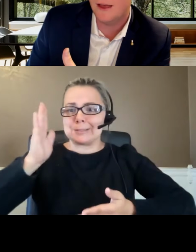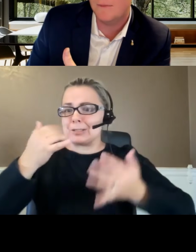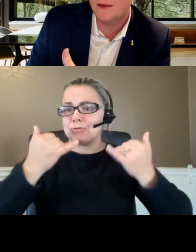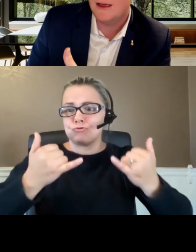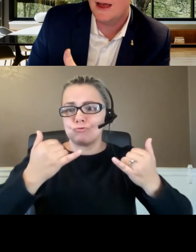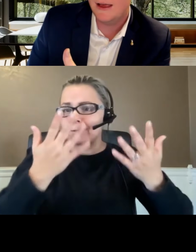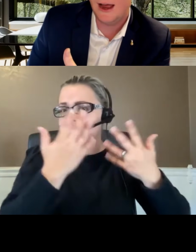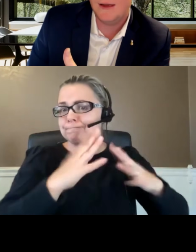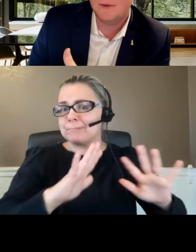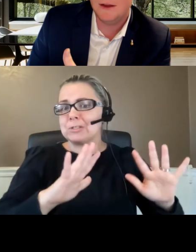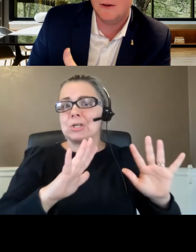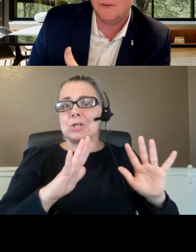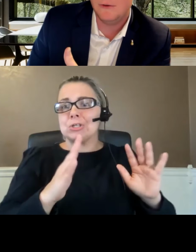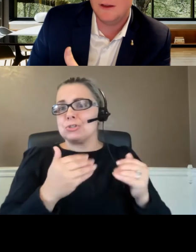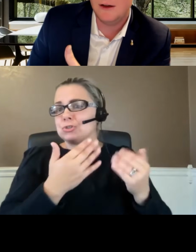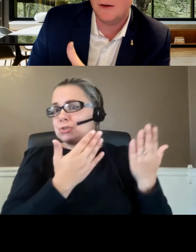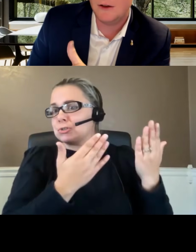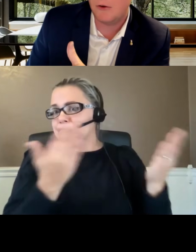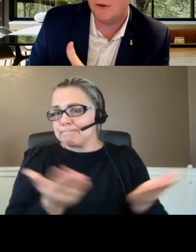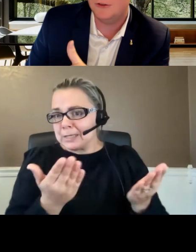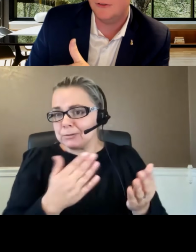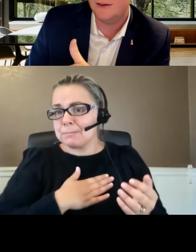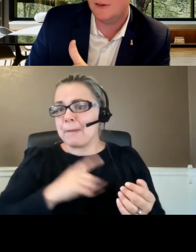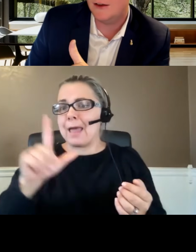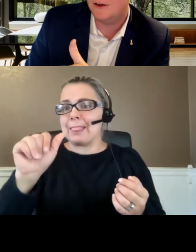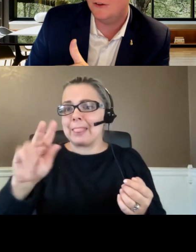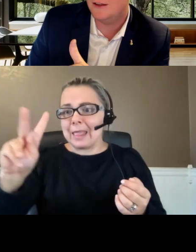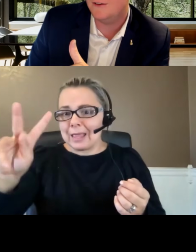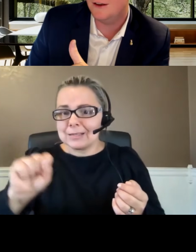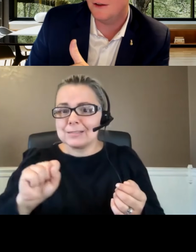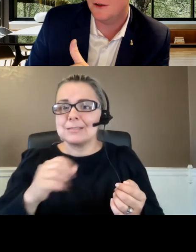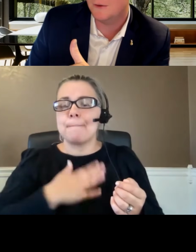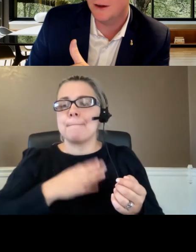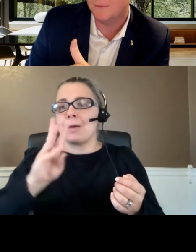to them, and I am eager to hear your questions and to stay in touch on LinkedIn along the way.